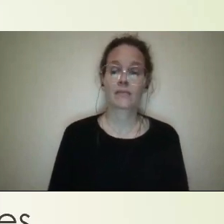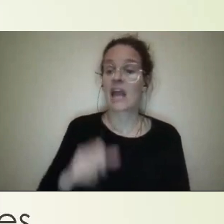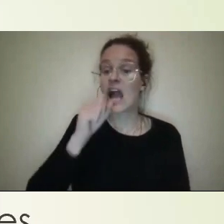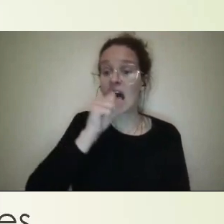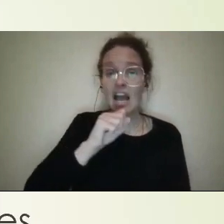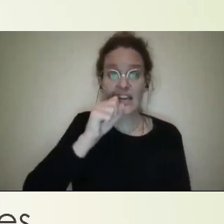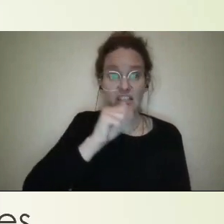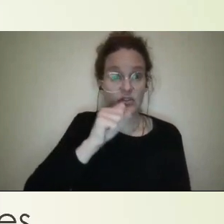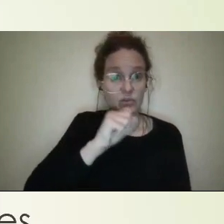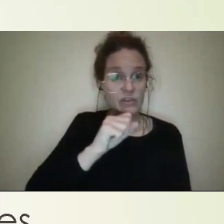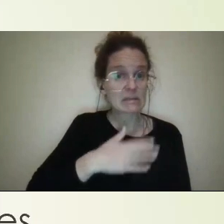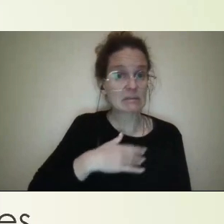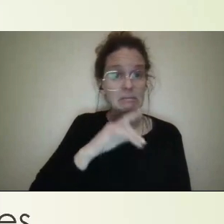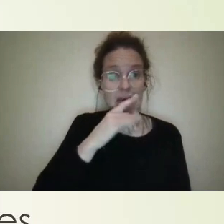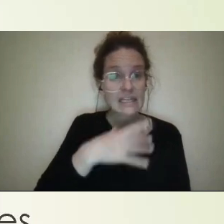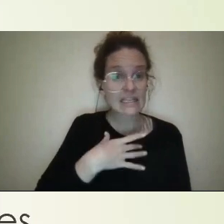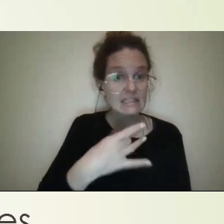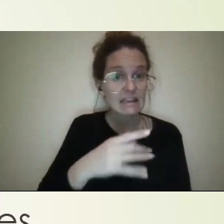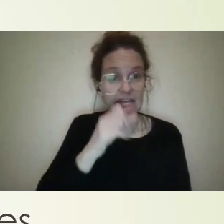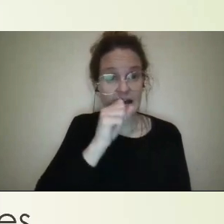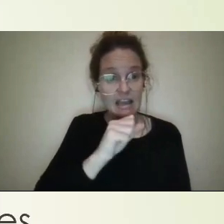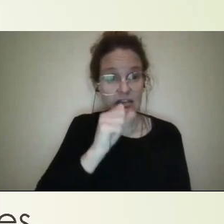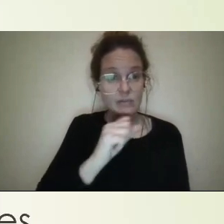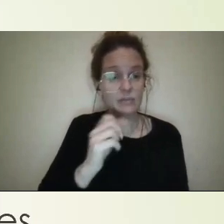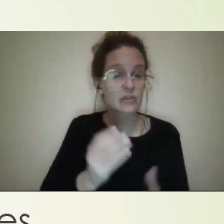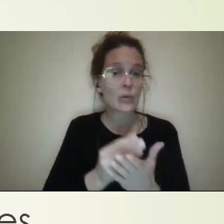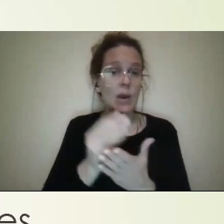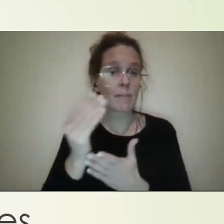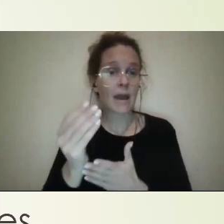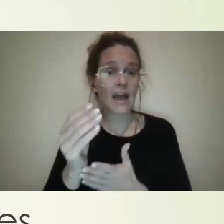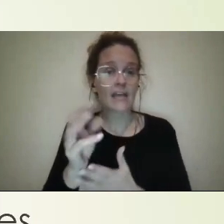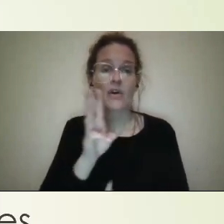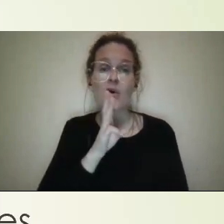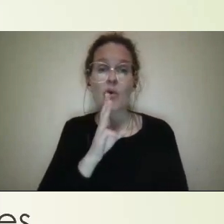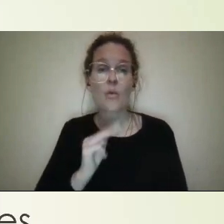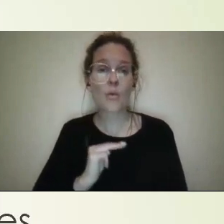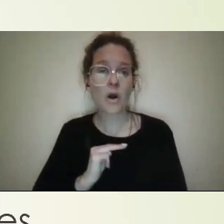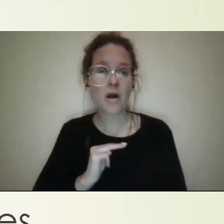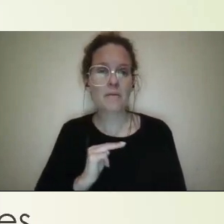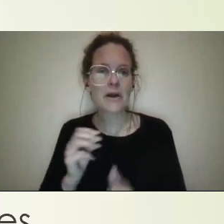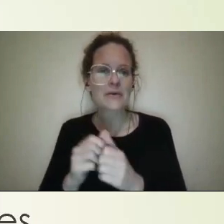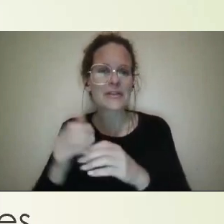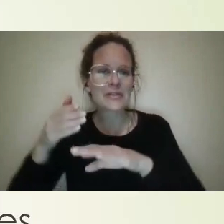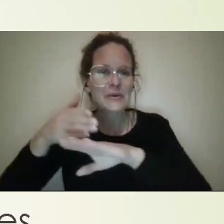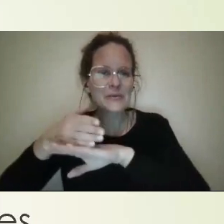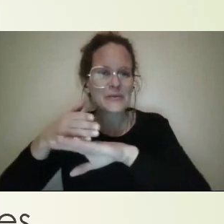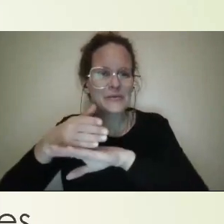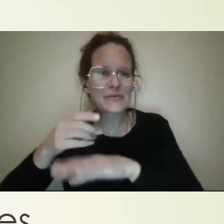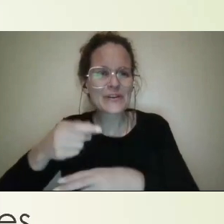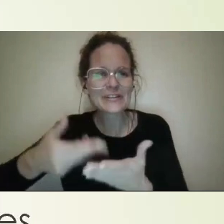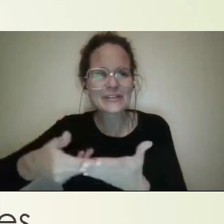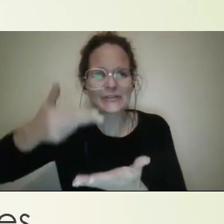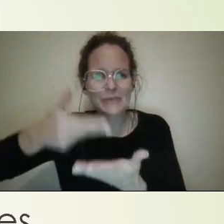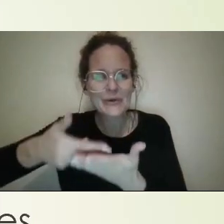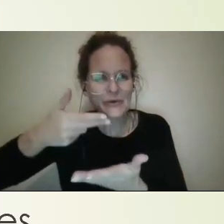buy those Walmart ice cream in a cup with those Wooden Spoons. My goodness! That was like a big